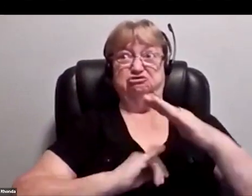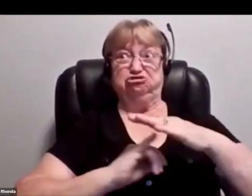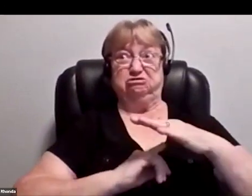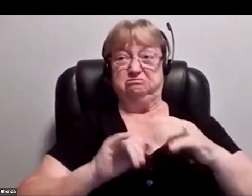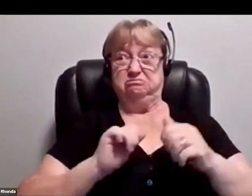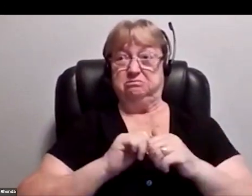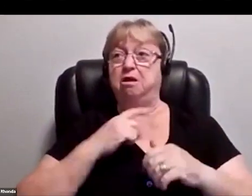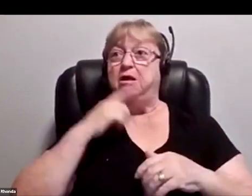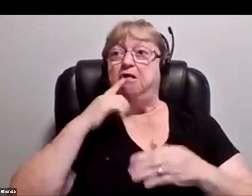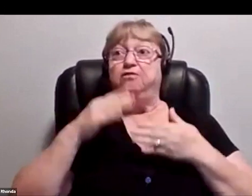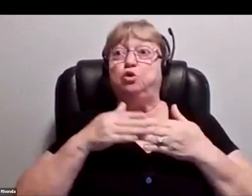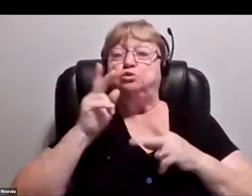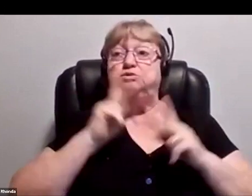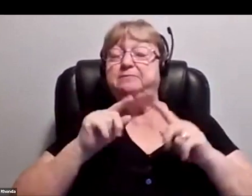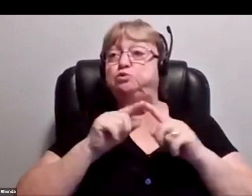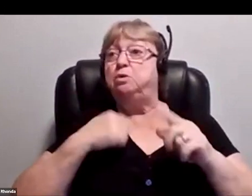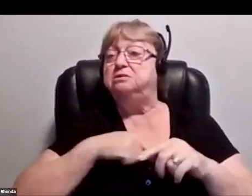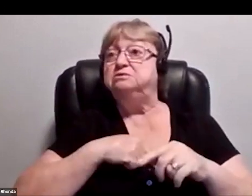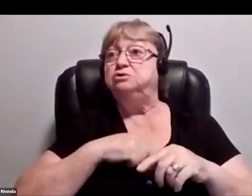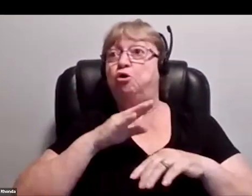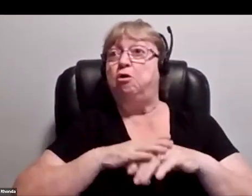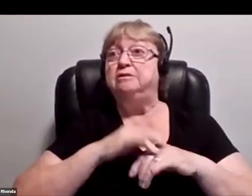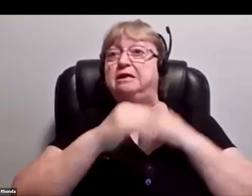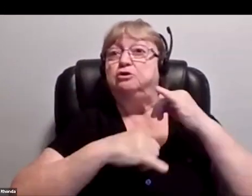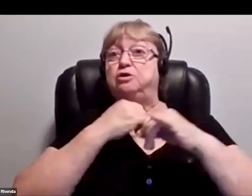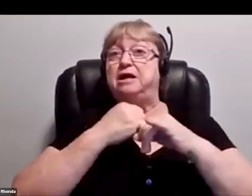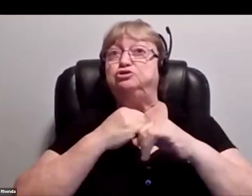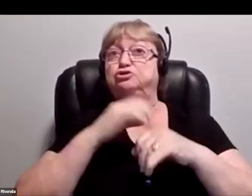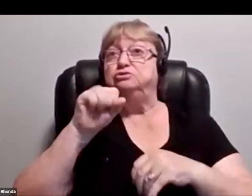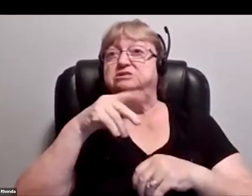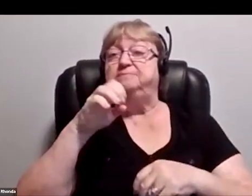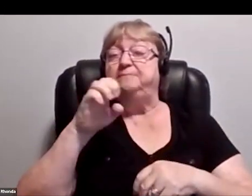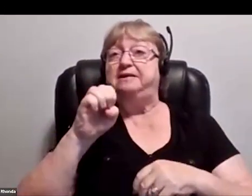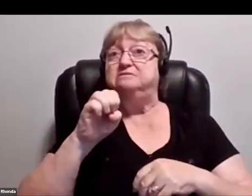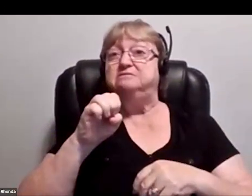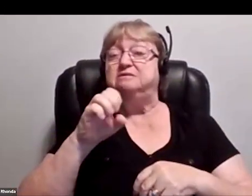on the International Space Station. They're about 200 miles overhead when they are overhead.